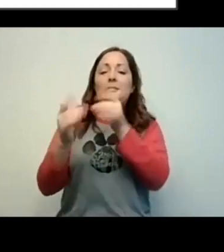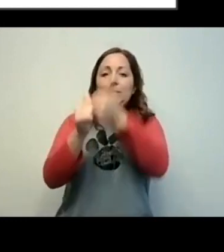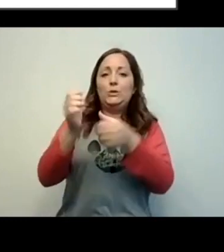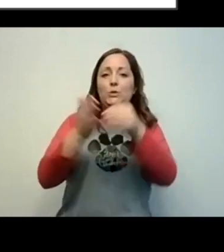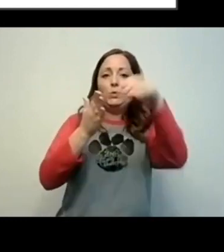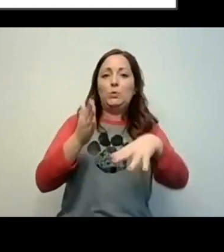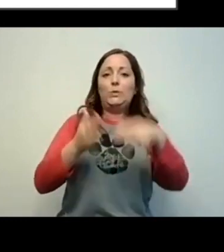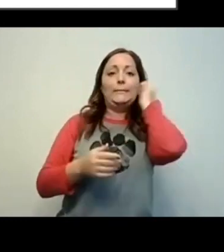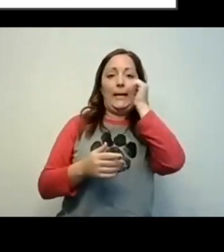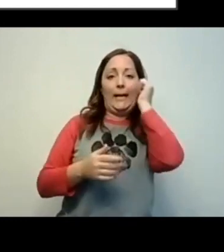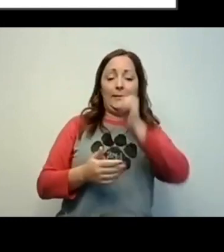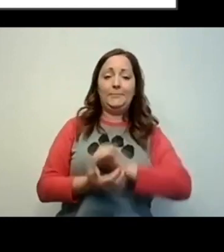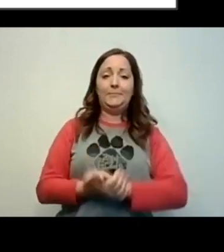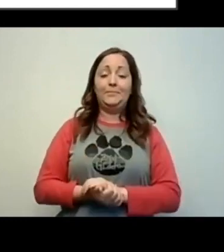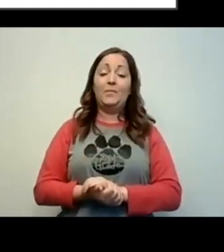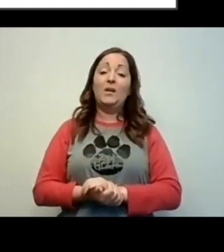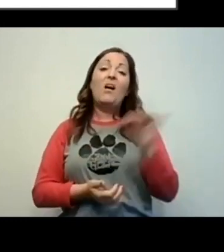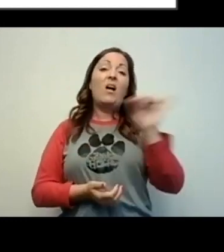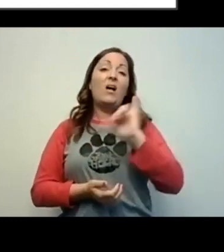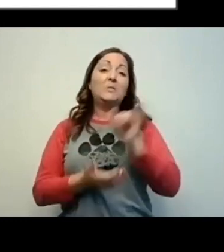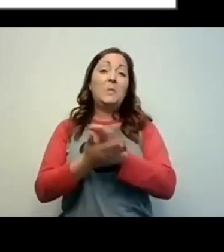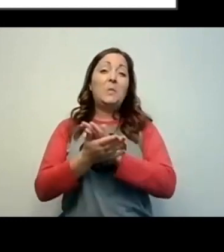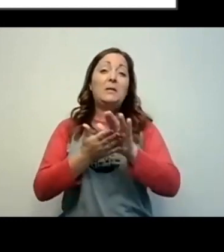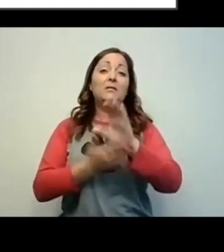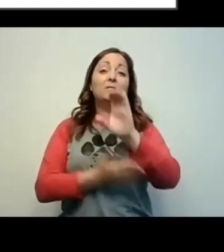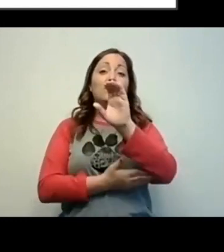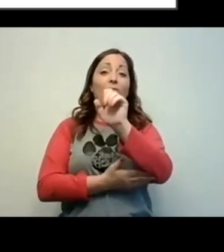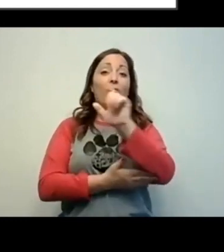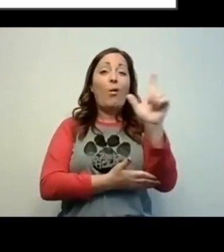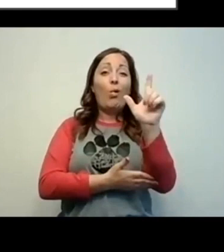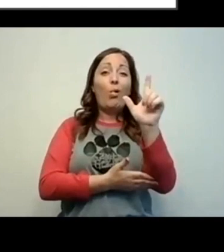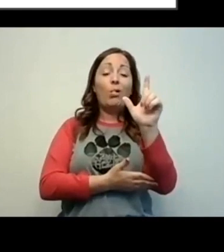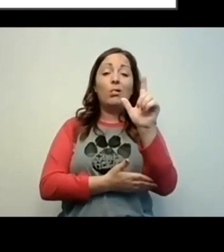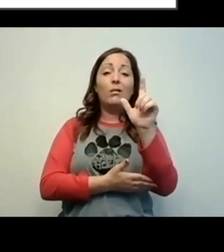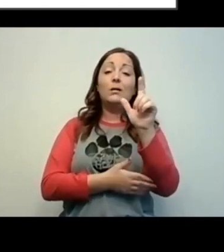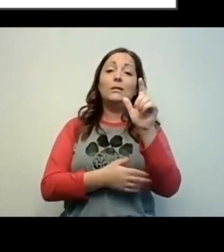so we try to text each student every day.